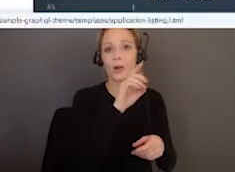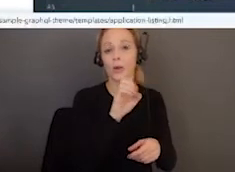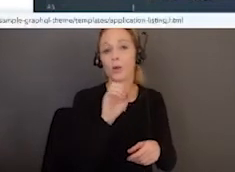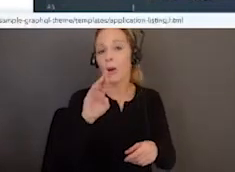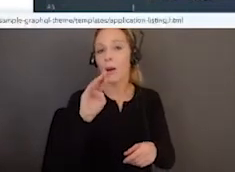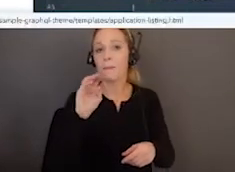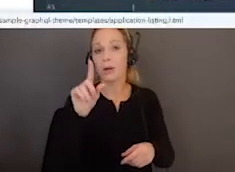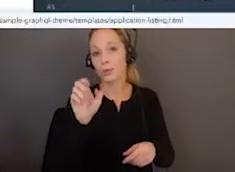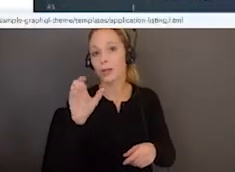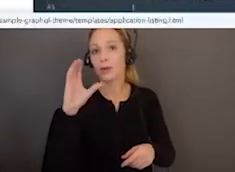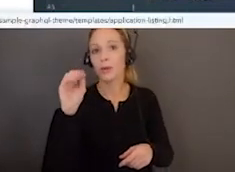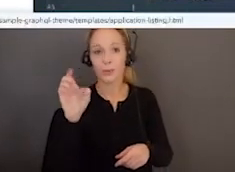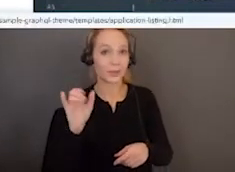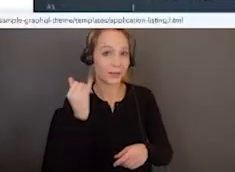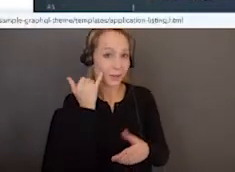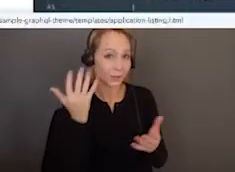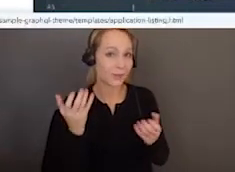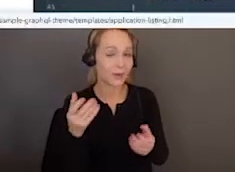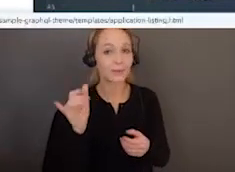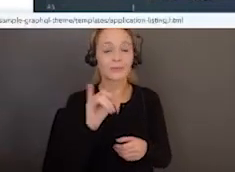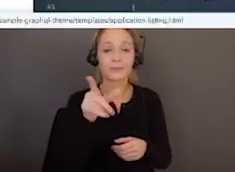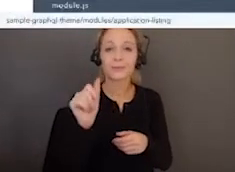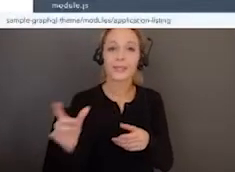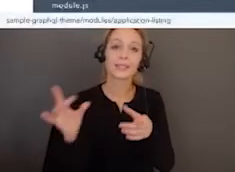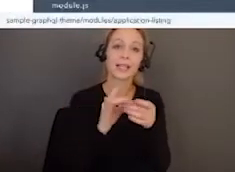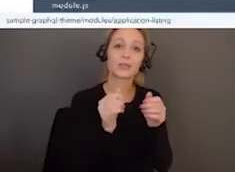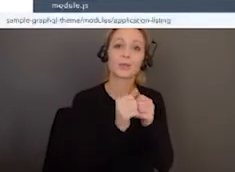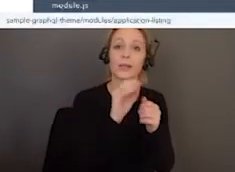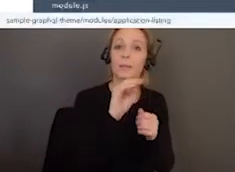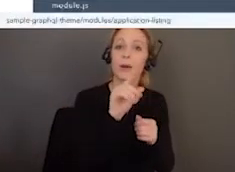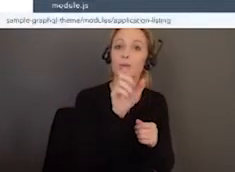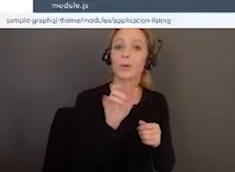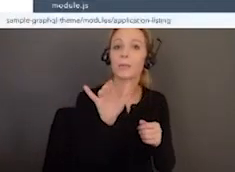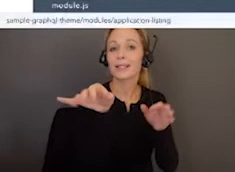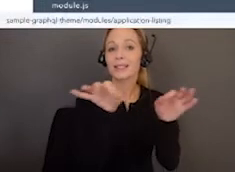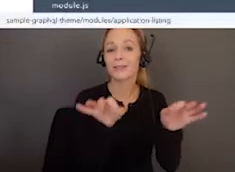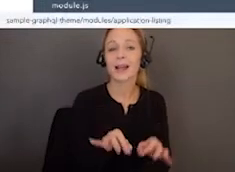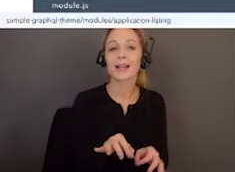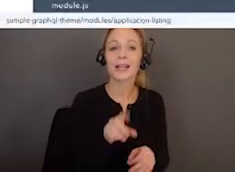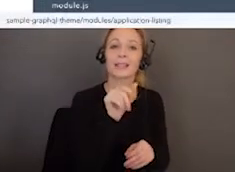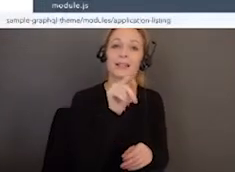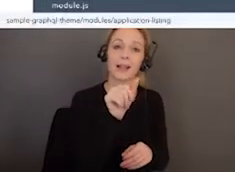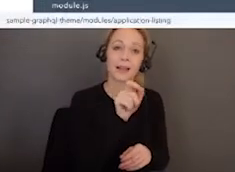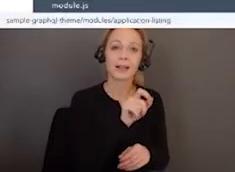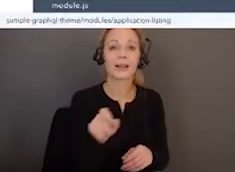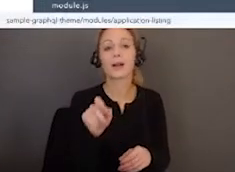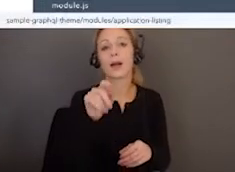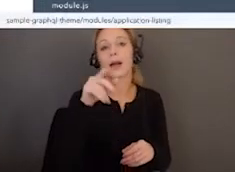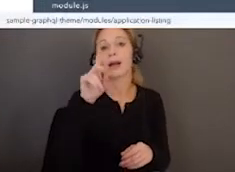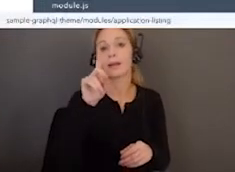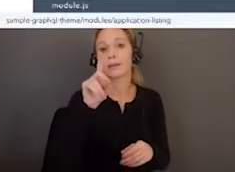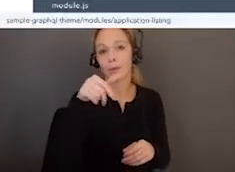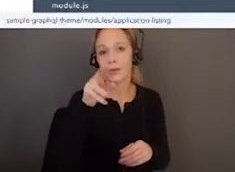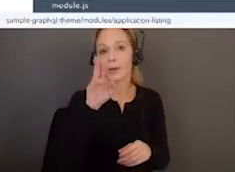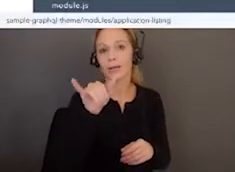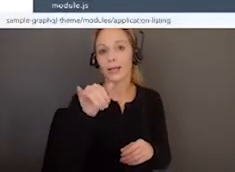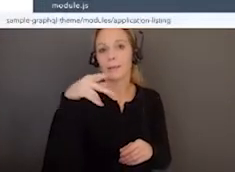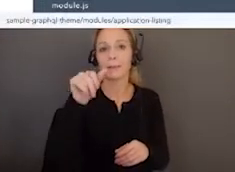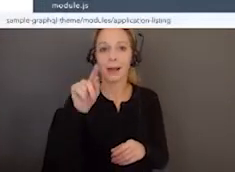ALSO, YOU CAN ATTACH IT DIRECTLY TO A MODULE BY DEFINING DATA UNDERSCORE QUERY UNDERSCORE PATH IN YOUR